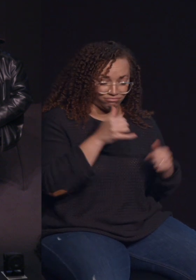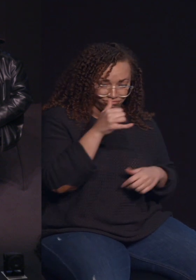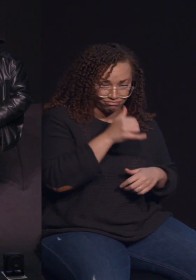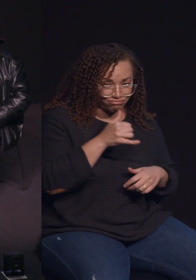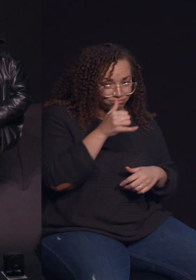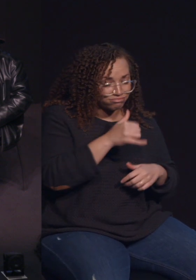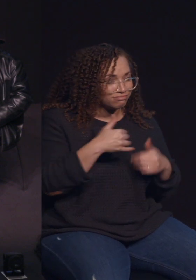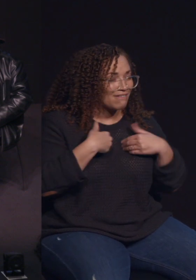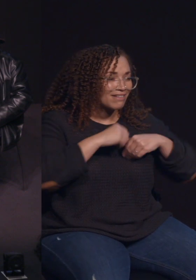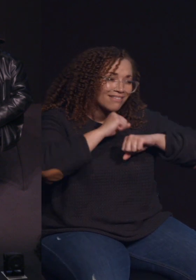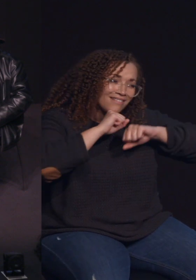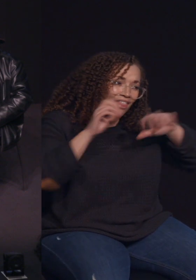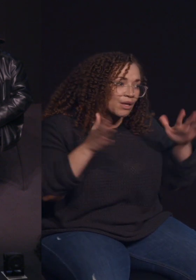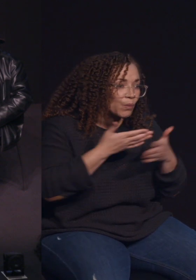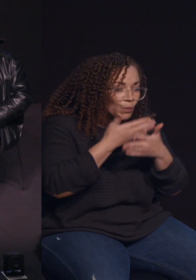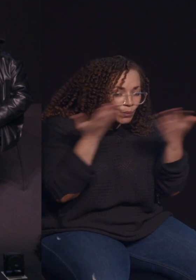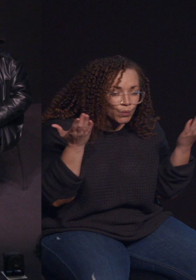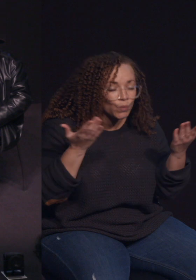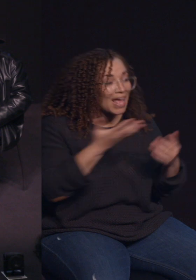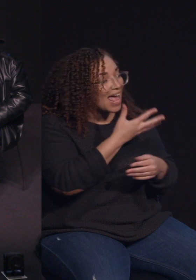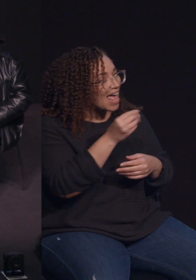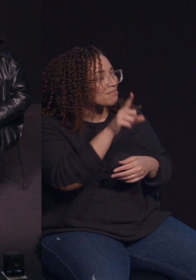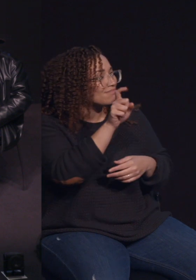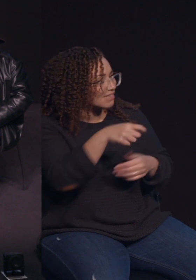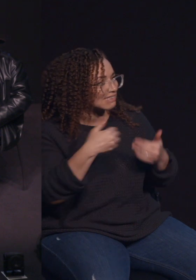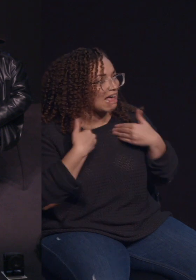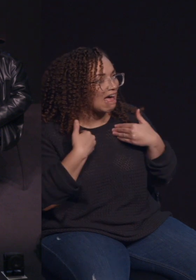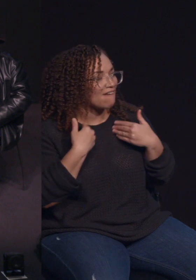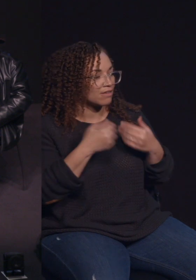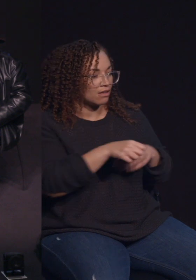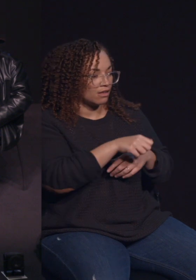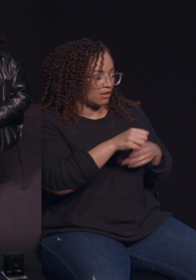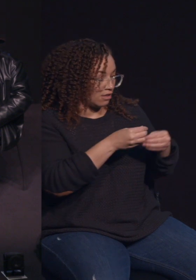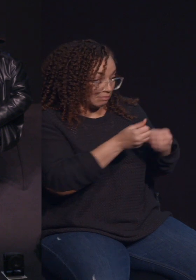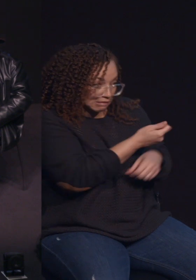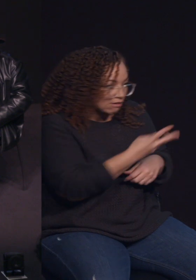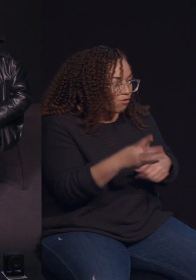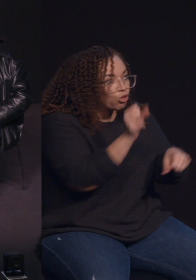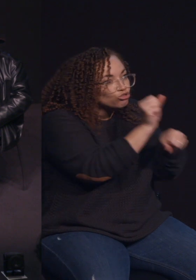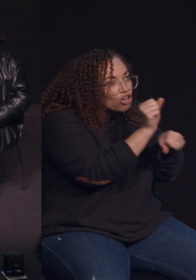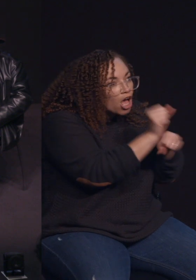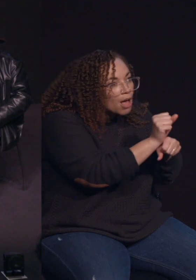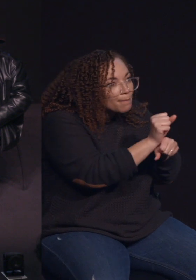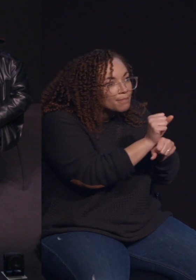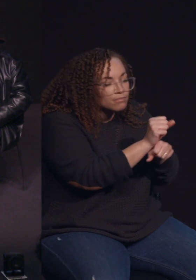And they had to have side hustles. So they were working someone's land. In order to buy their food from the farm,